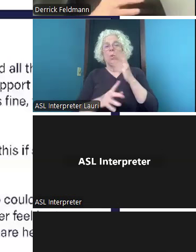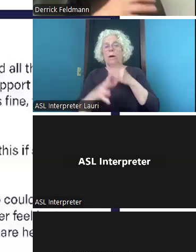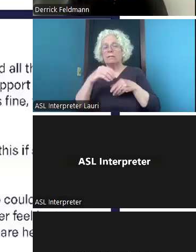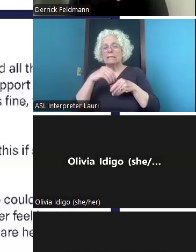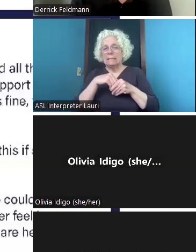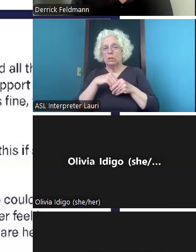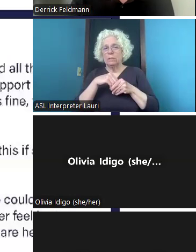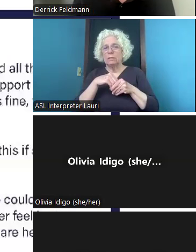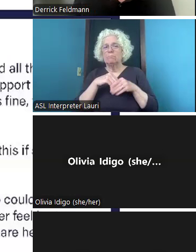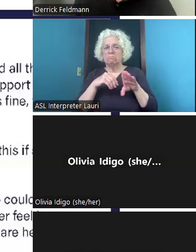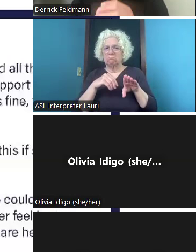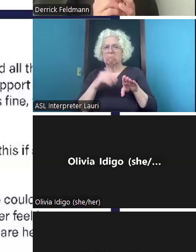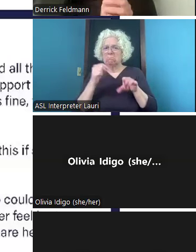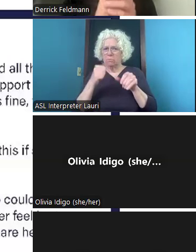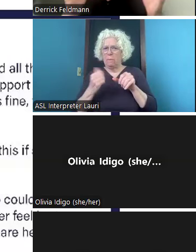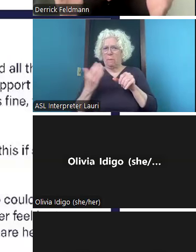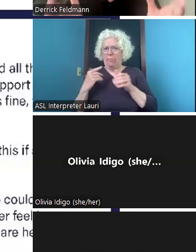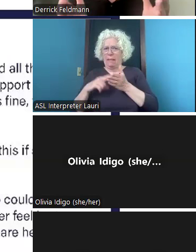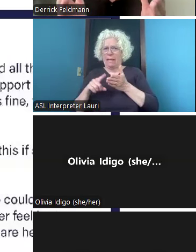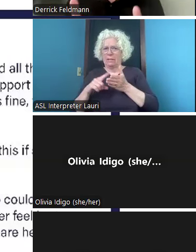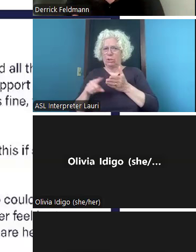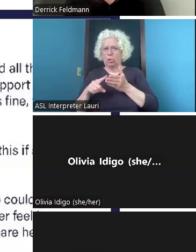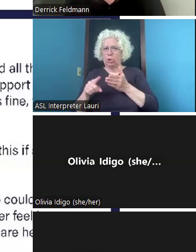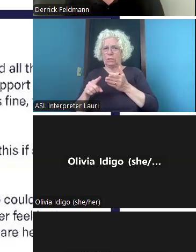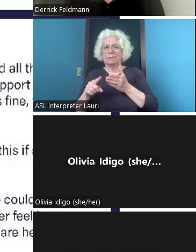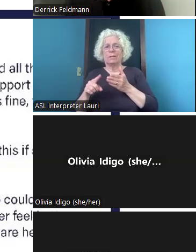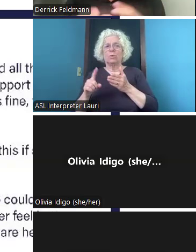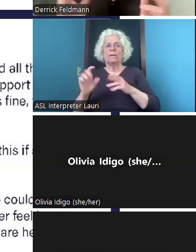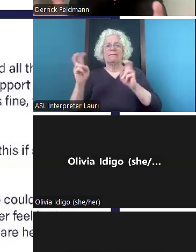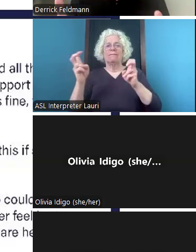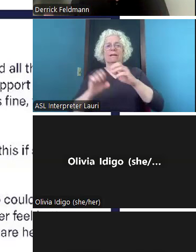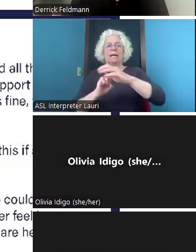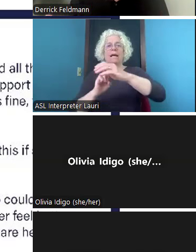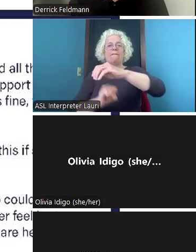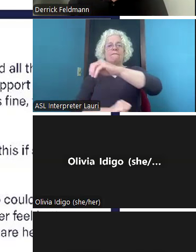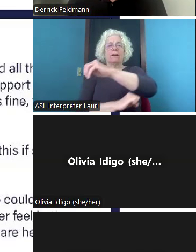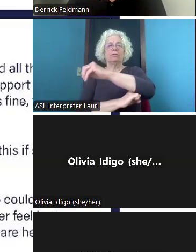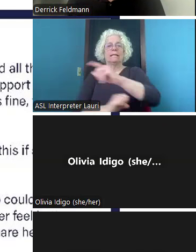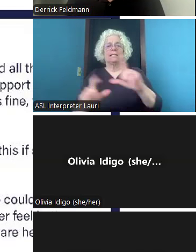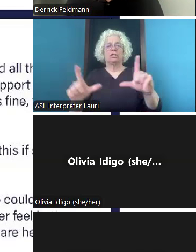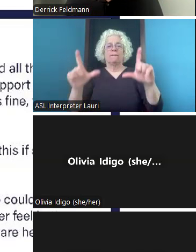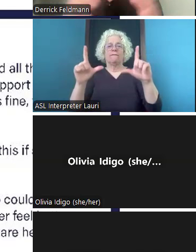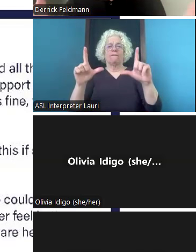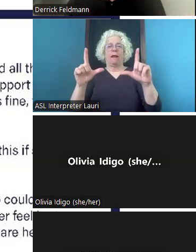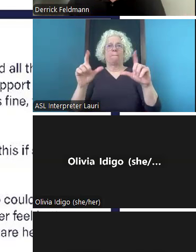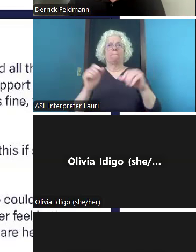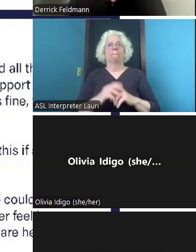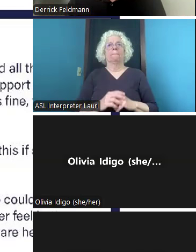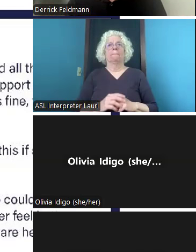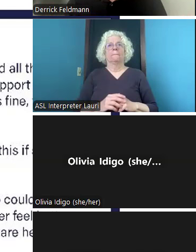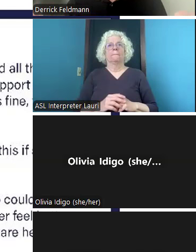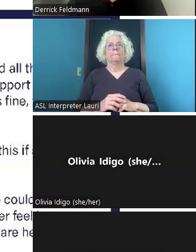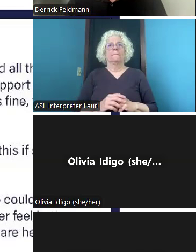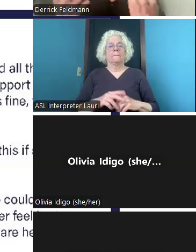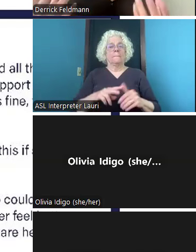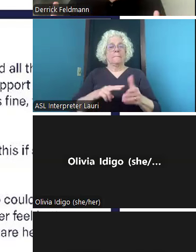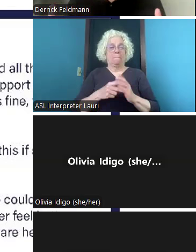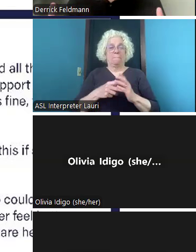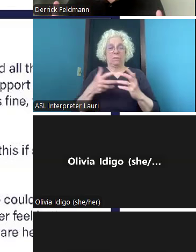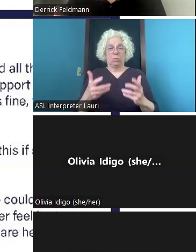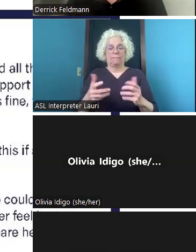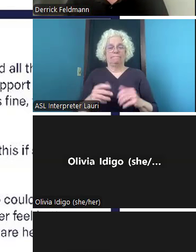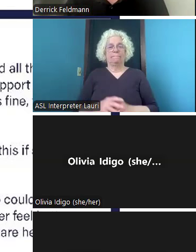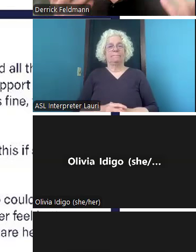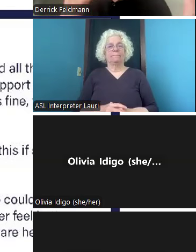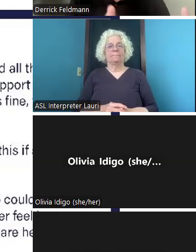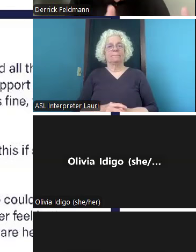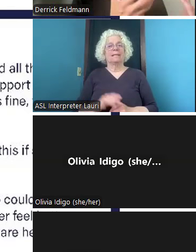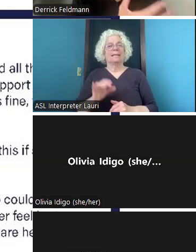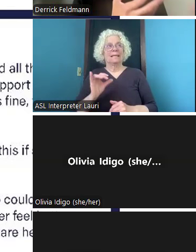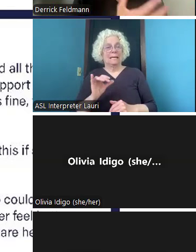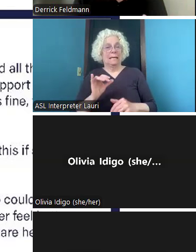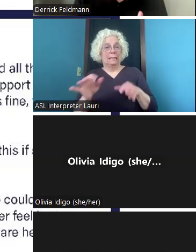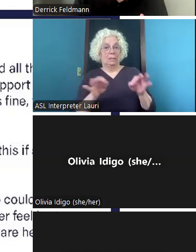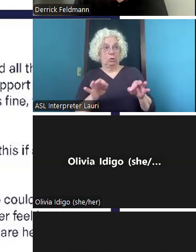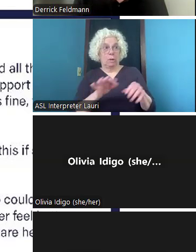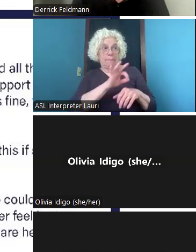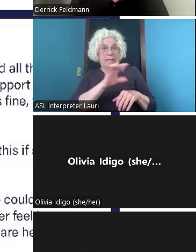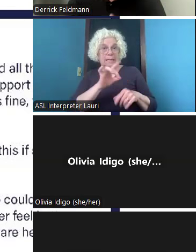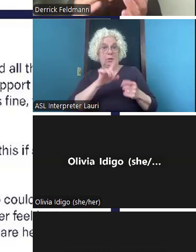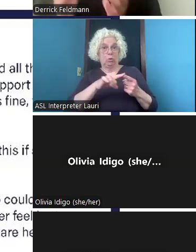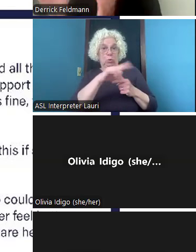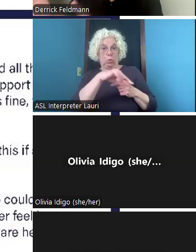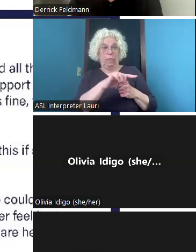And as in our last research, we start with a foundational frame. What that foundational frame is, is the basis for describing 988 to trusted messengers.